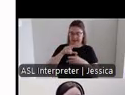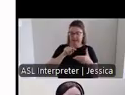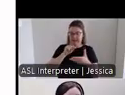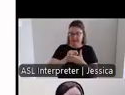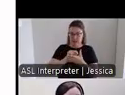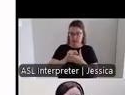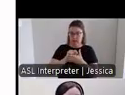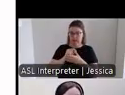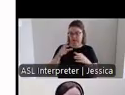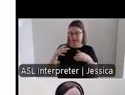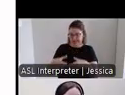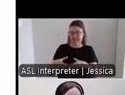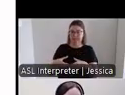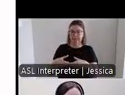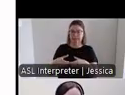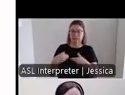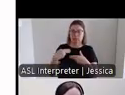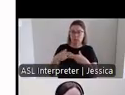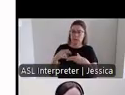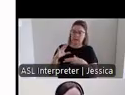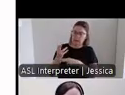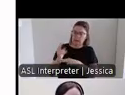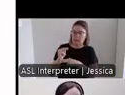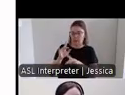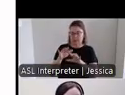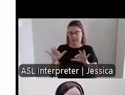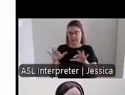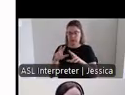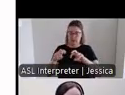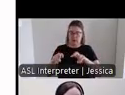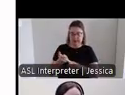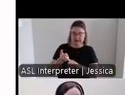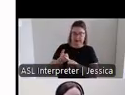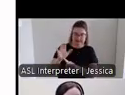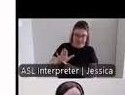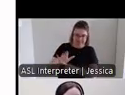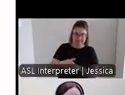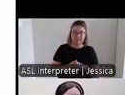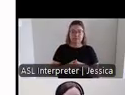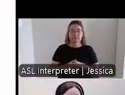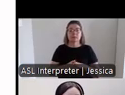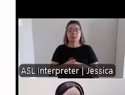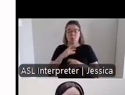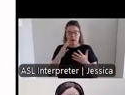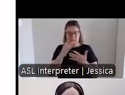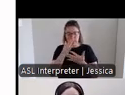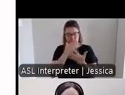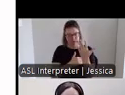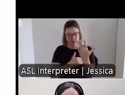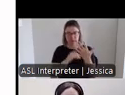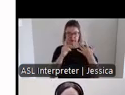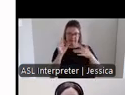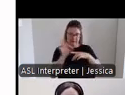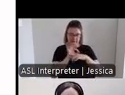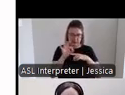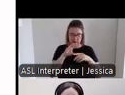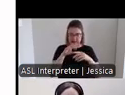which we consider to be its own kind of diversity audit. To create an inventory of these functions within our video databases,